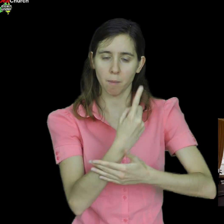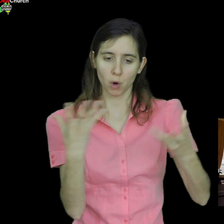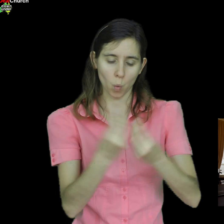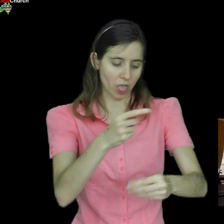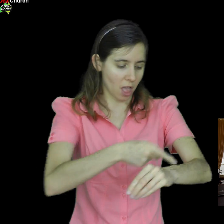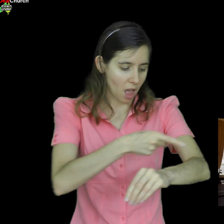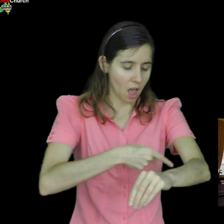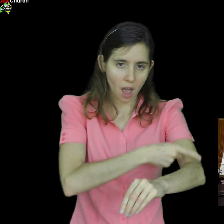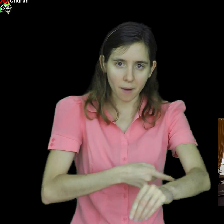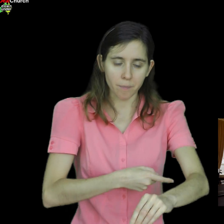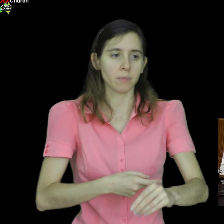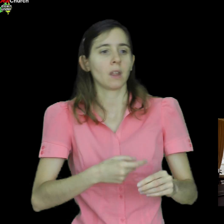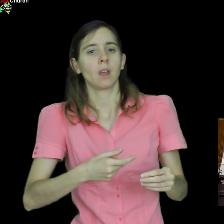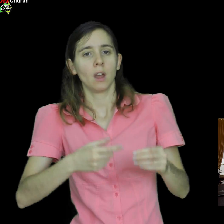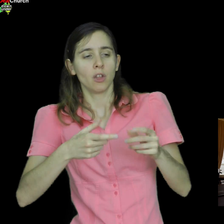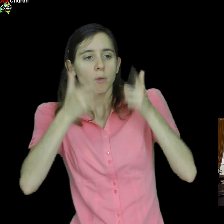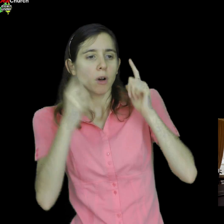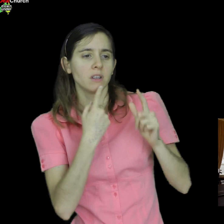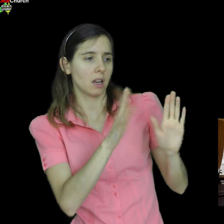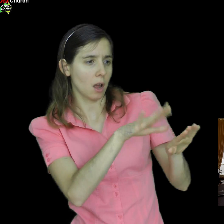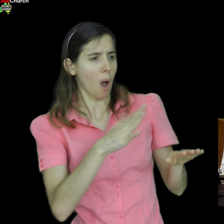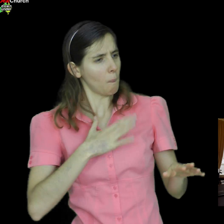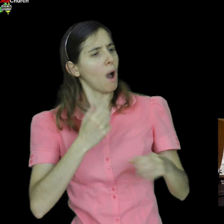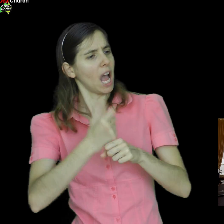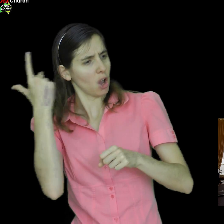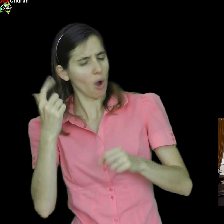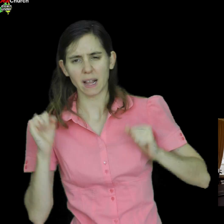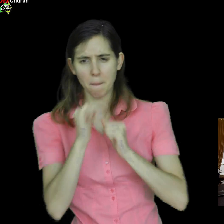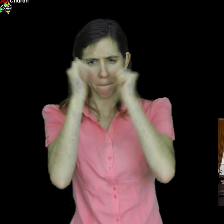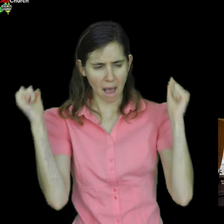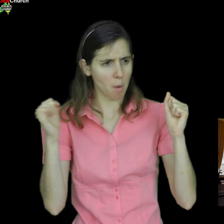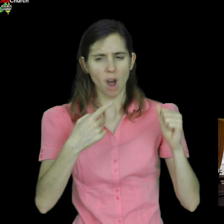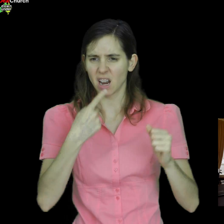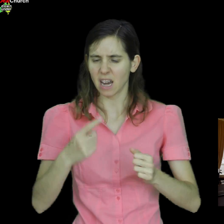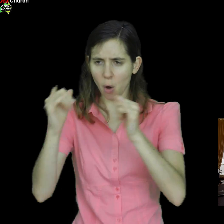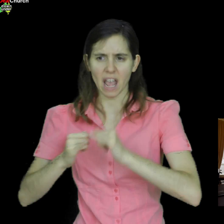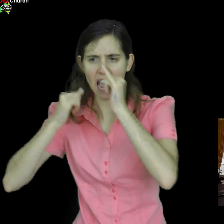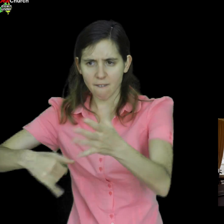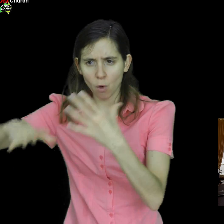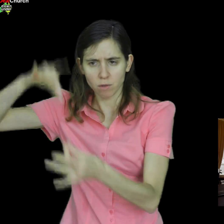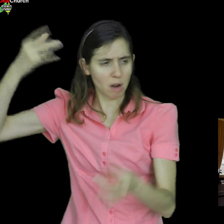Ana responded, "Jaya, my God has power to command these evil spirits to leave.